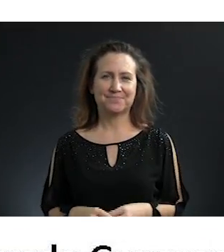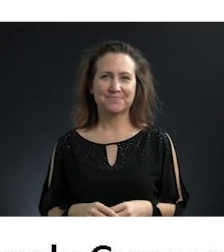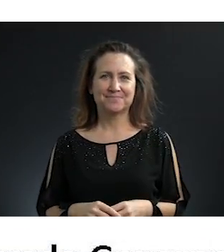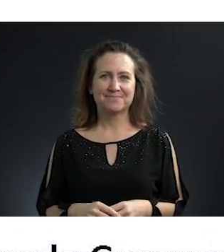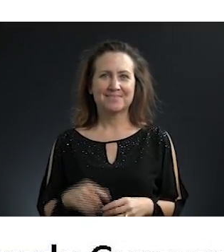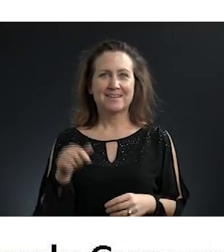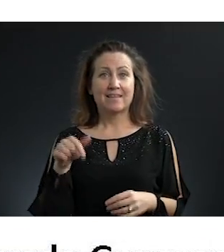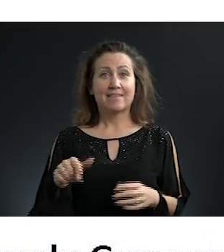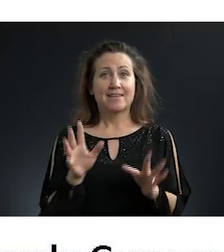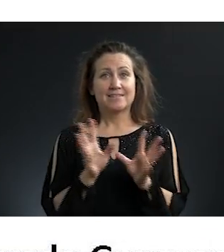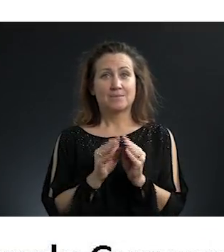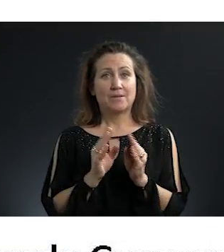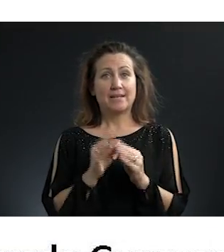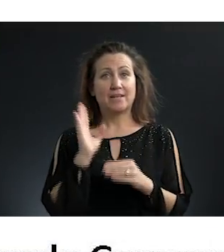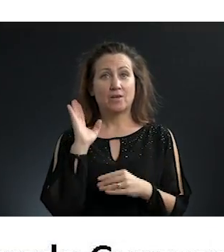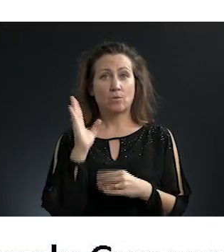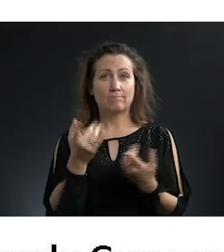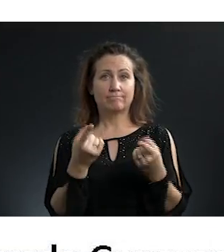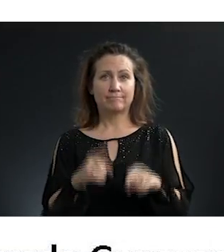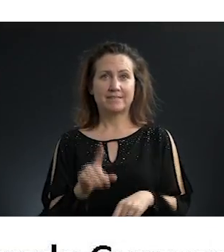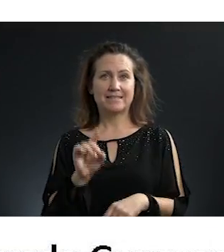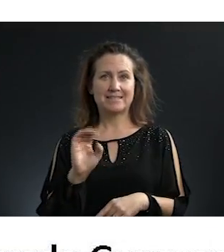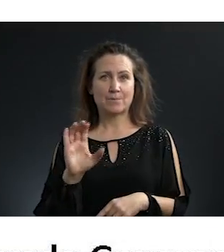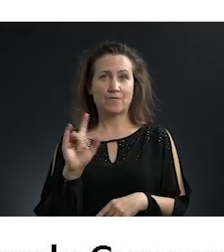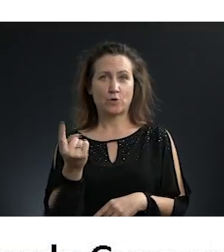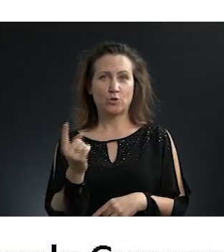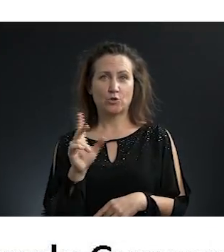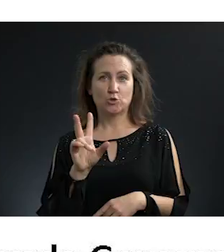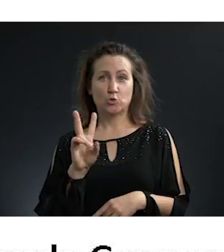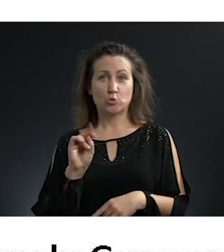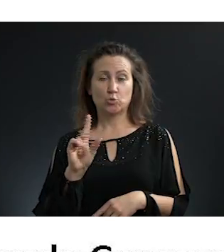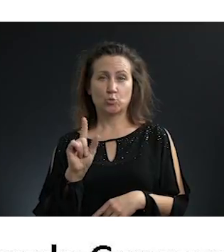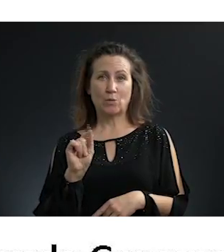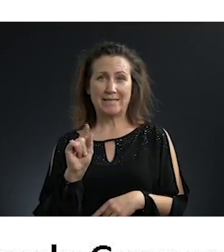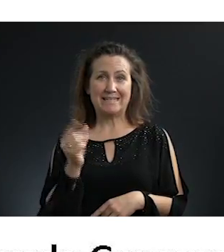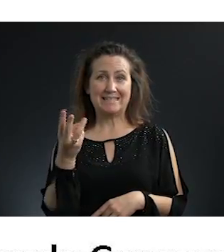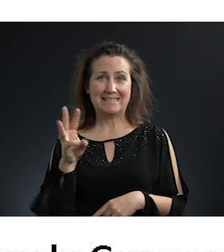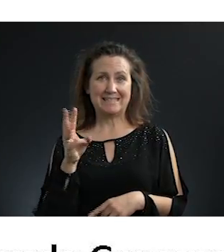This meeting will be held December first 2016 at 9am